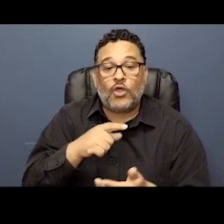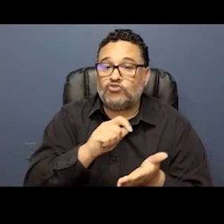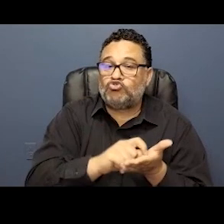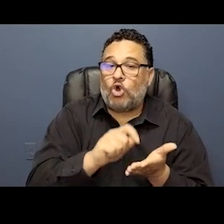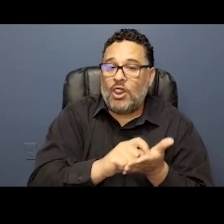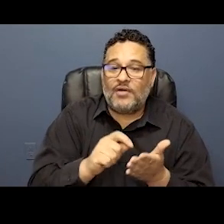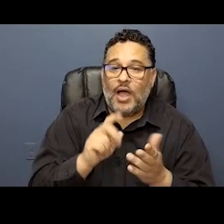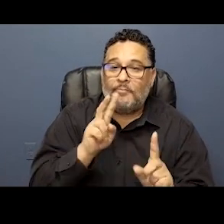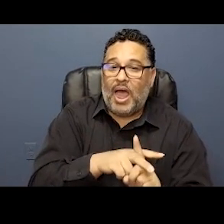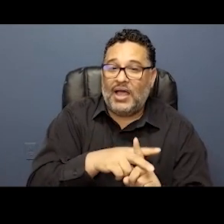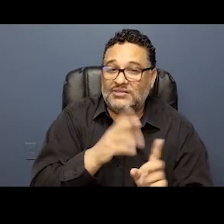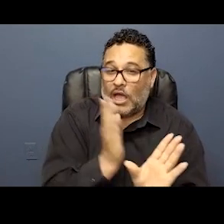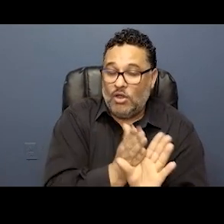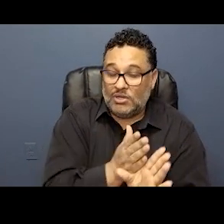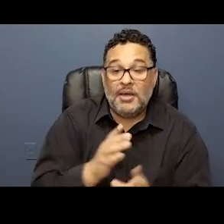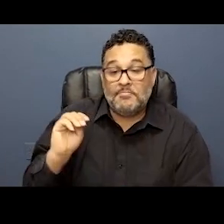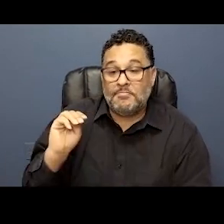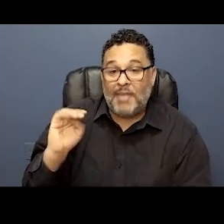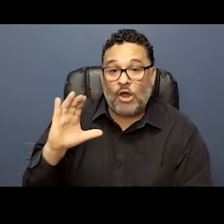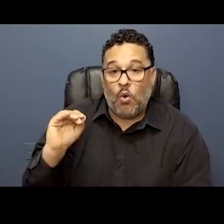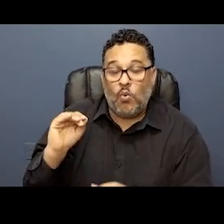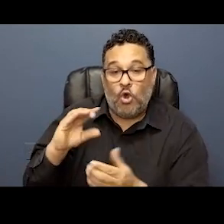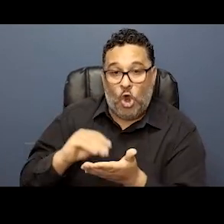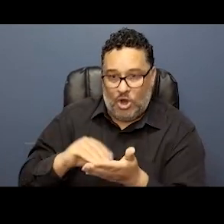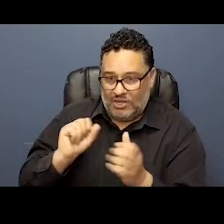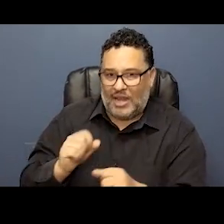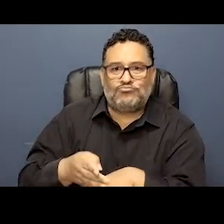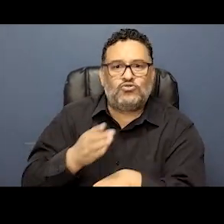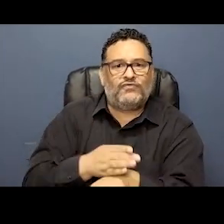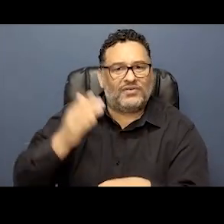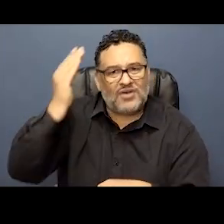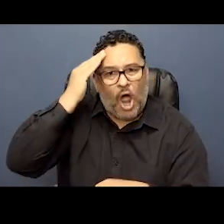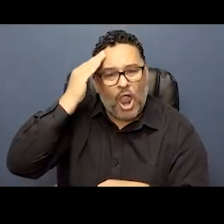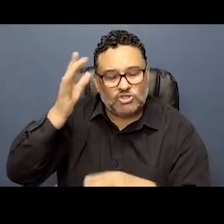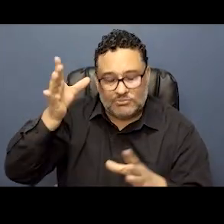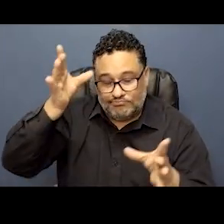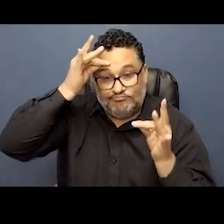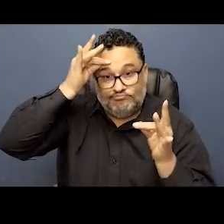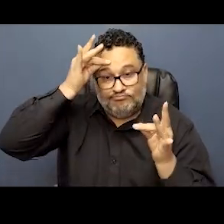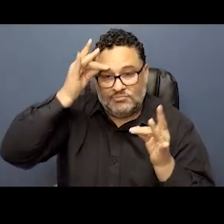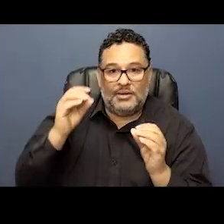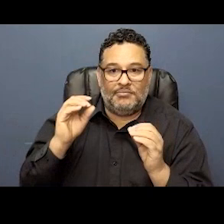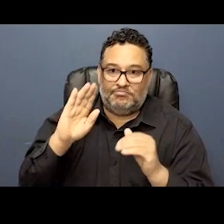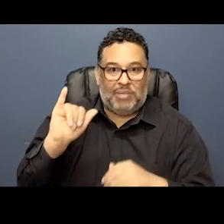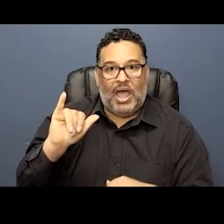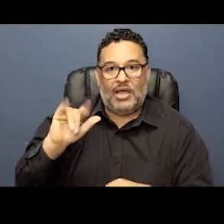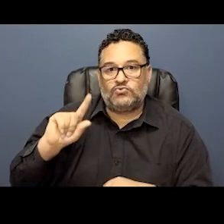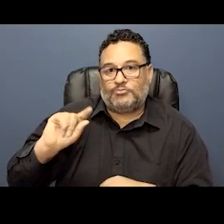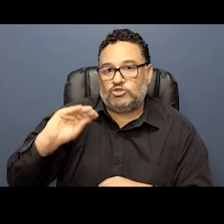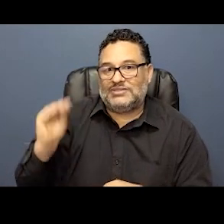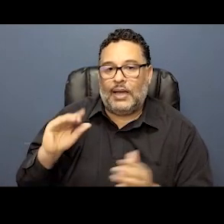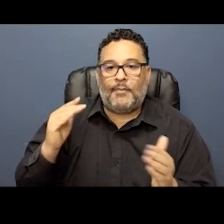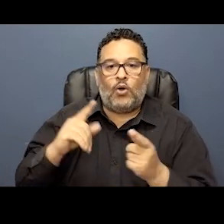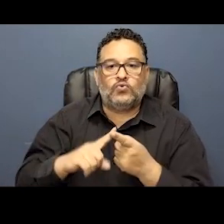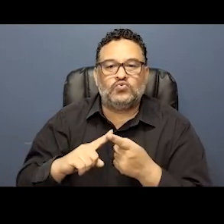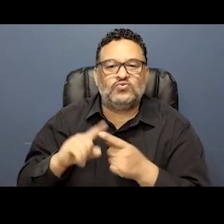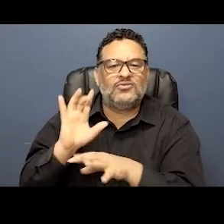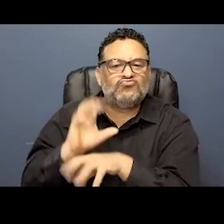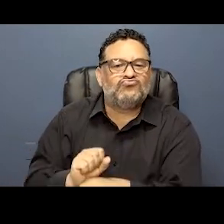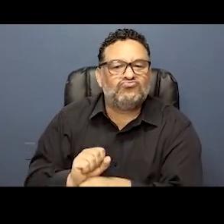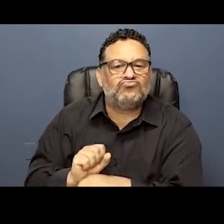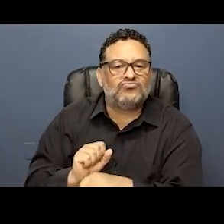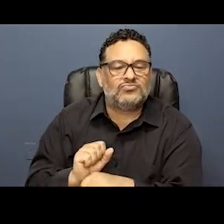microlearning can improve knowledge retention by more than 20% compared to traditional formats!